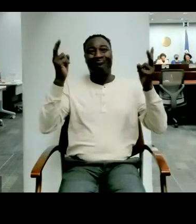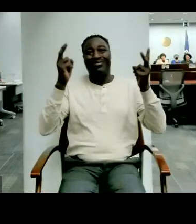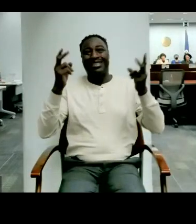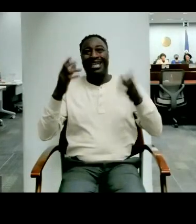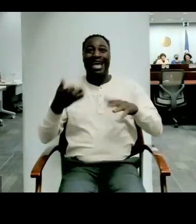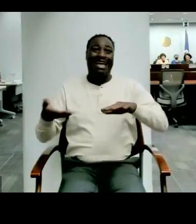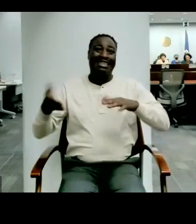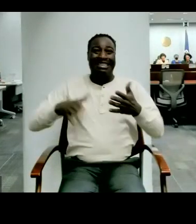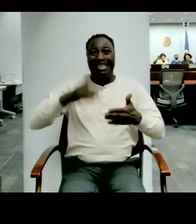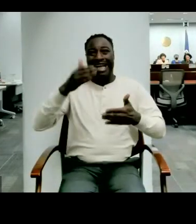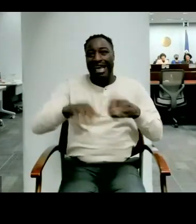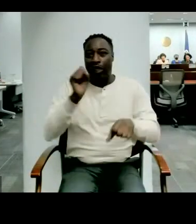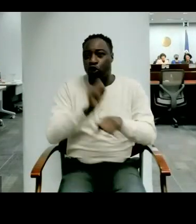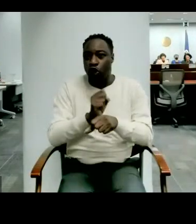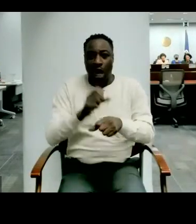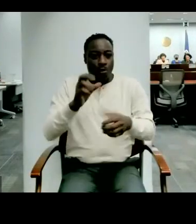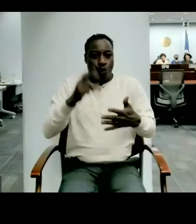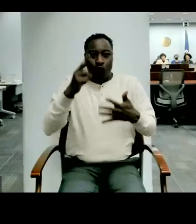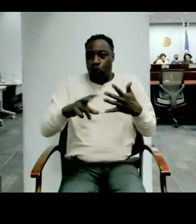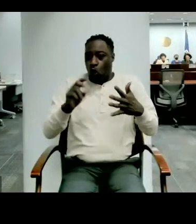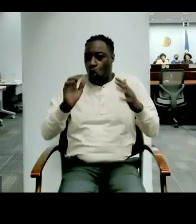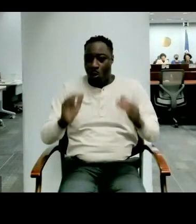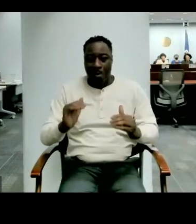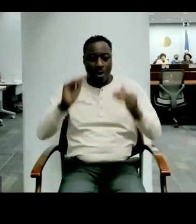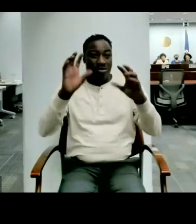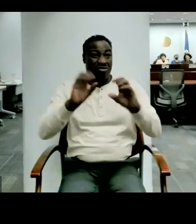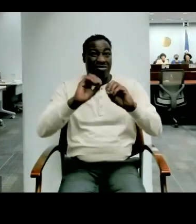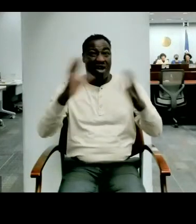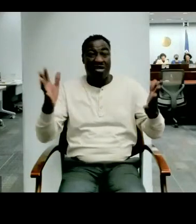jobs less safe that have less of a career objective for them.